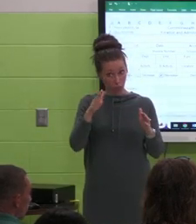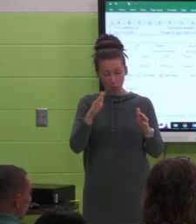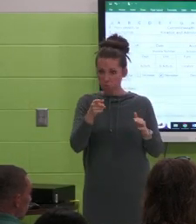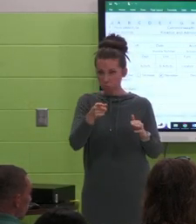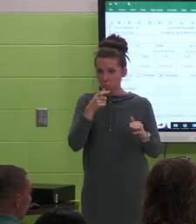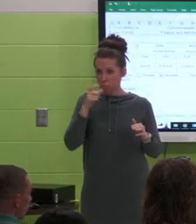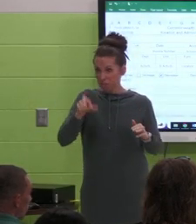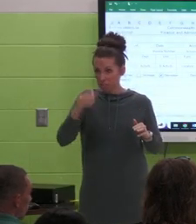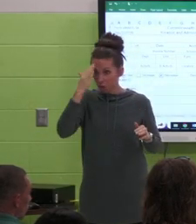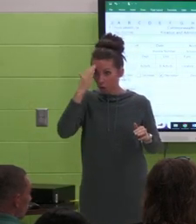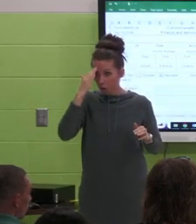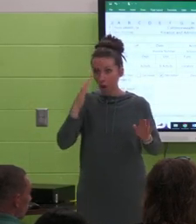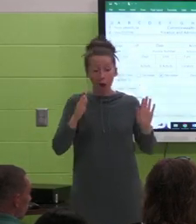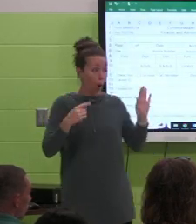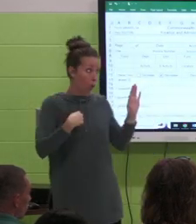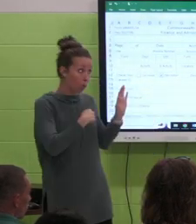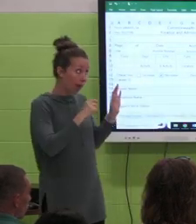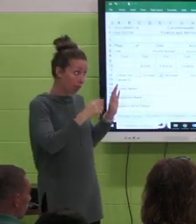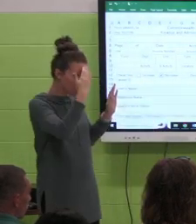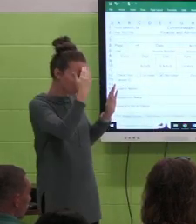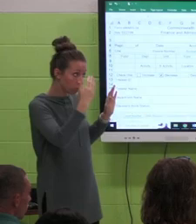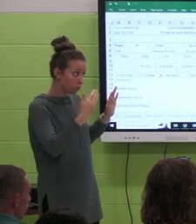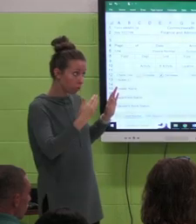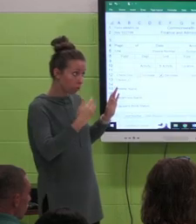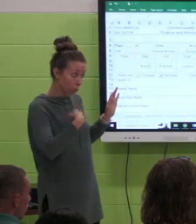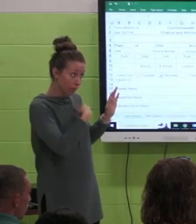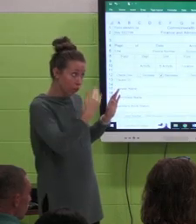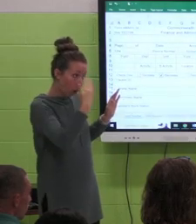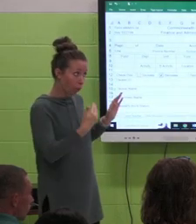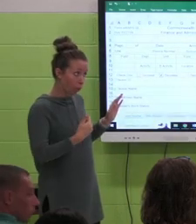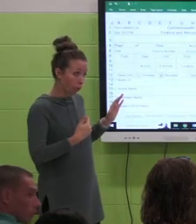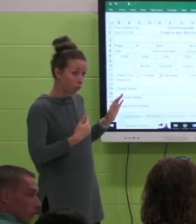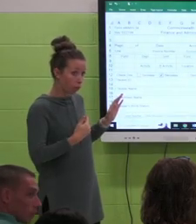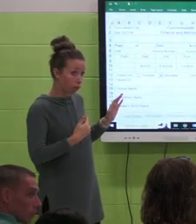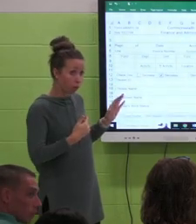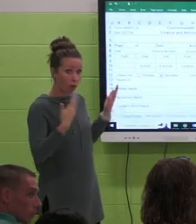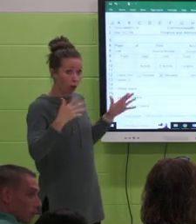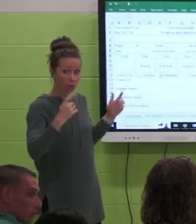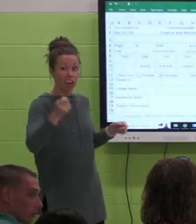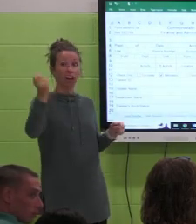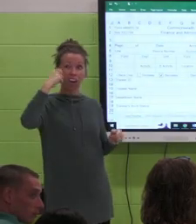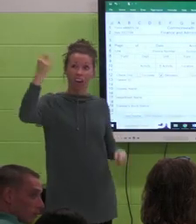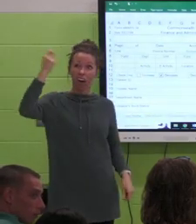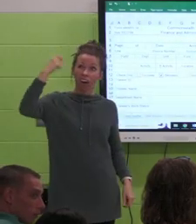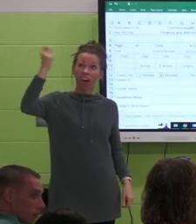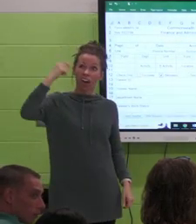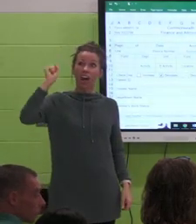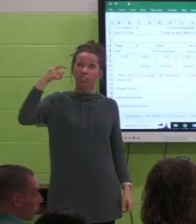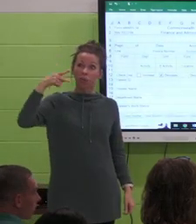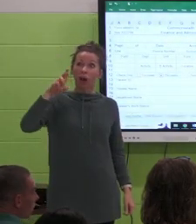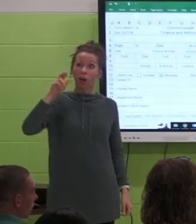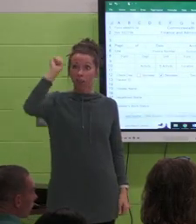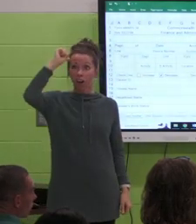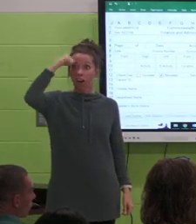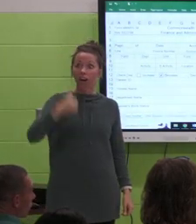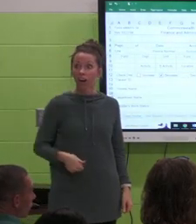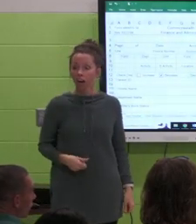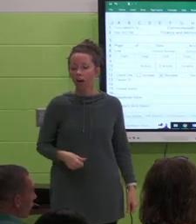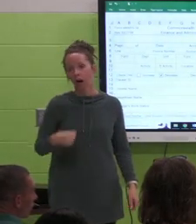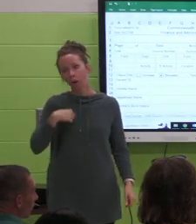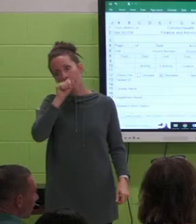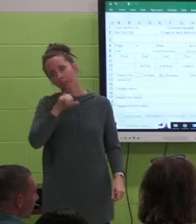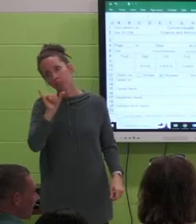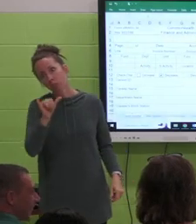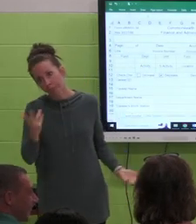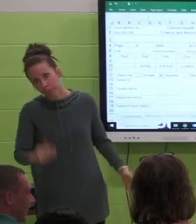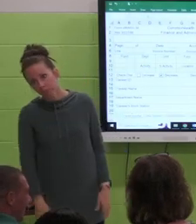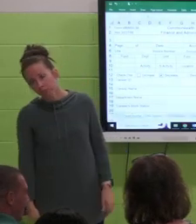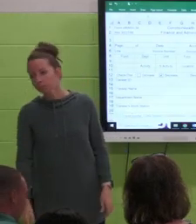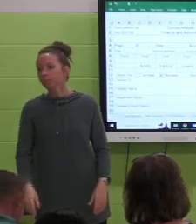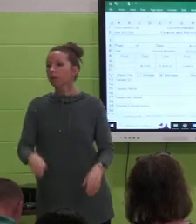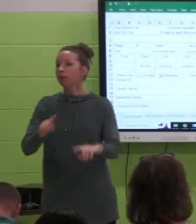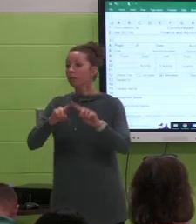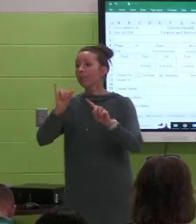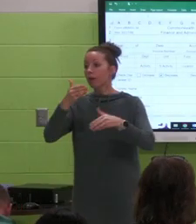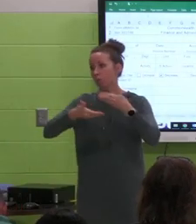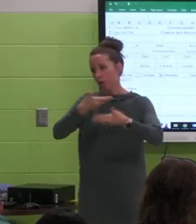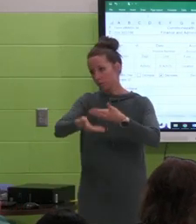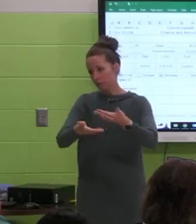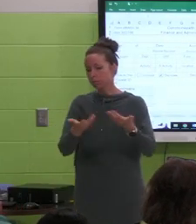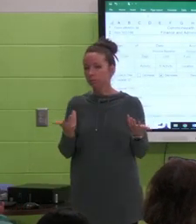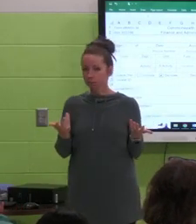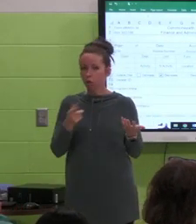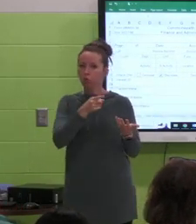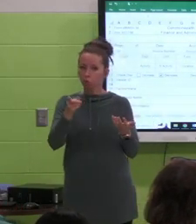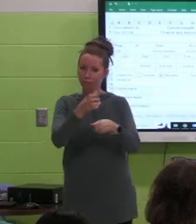know yeah we love them too so so that's the way the process works you all get your approved DPR